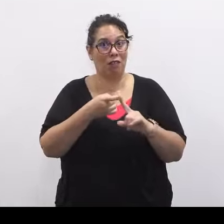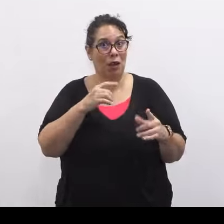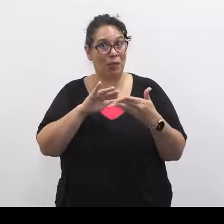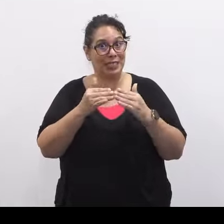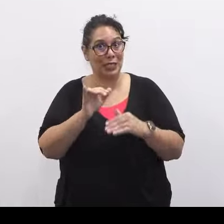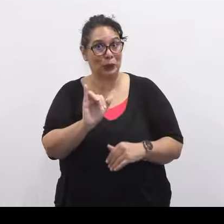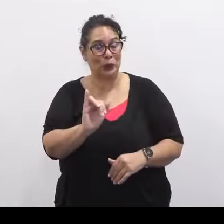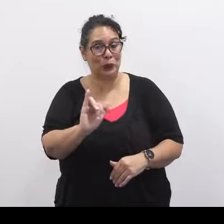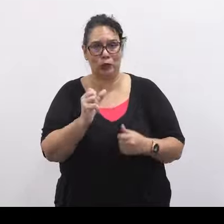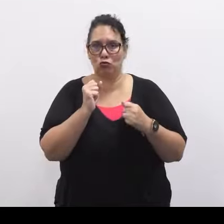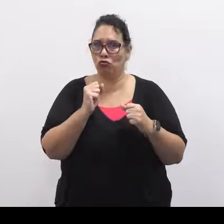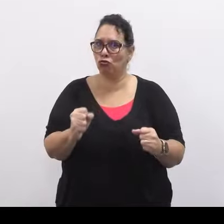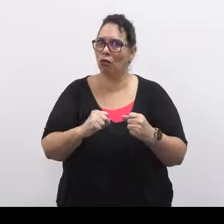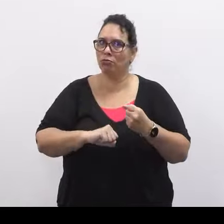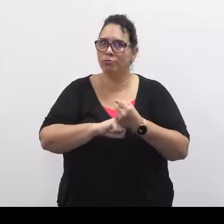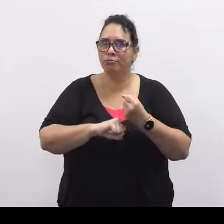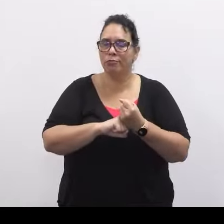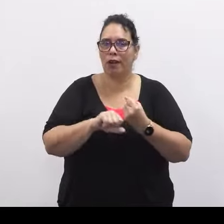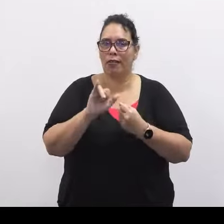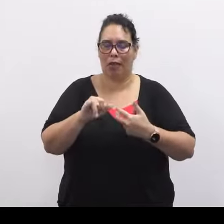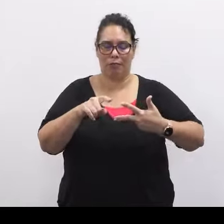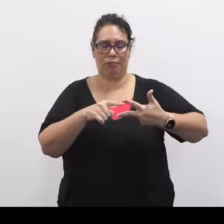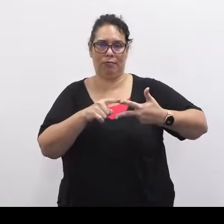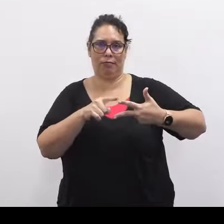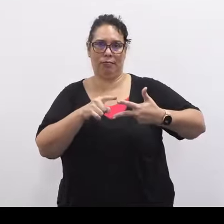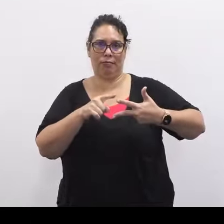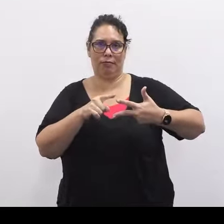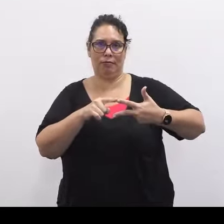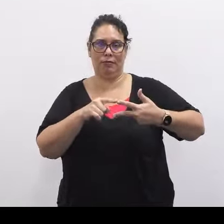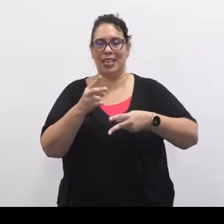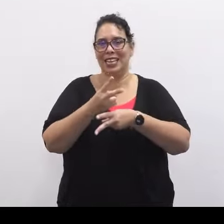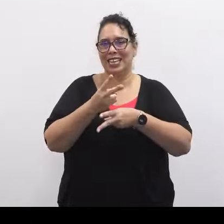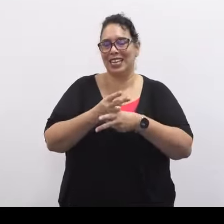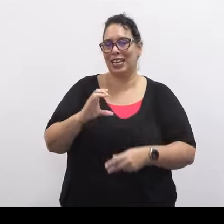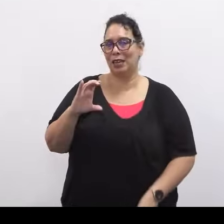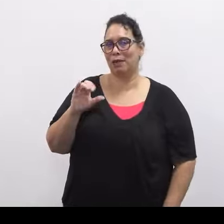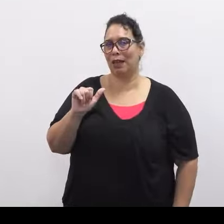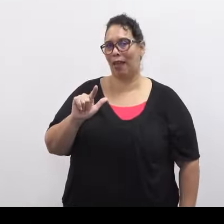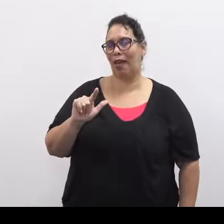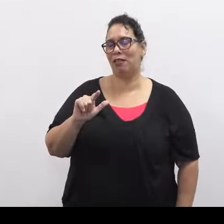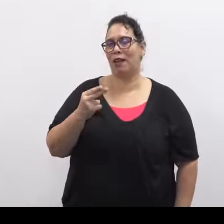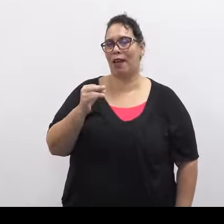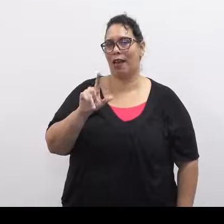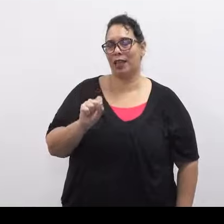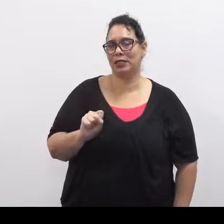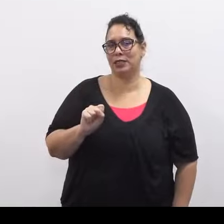who strongly endorses this notion, keep Cal Heights, Los Cerritos, and Bixby Knolls together